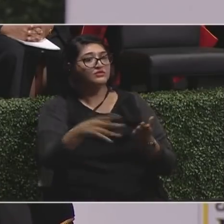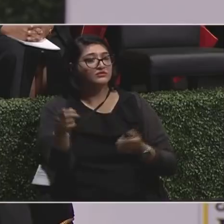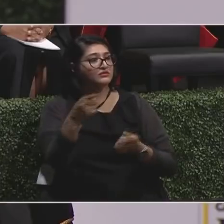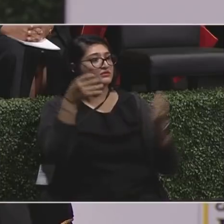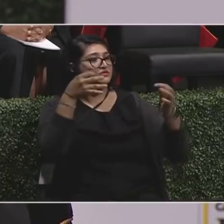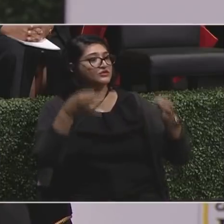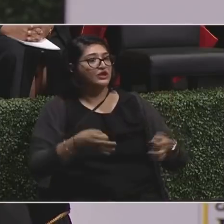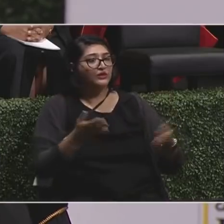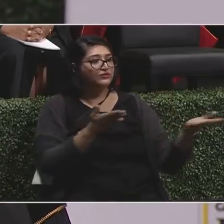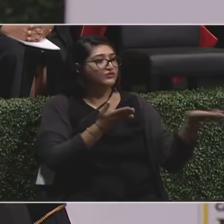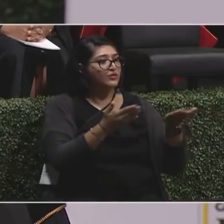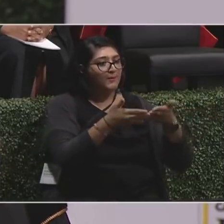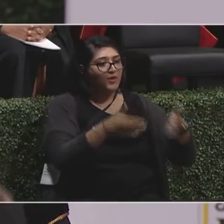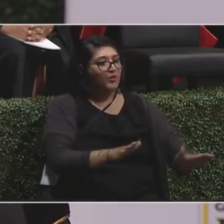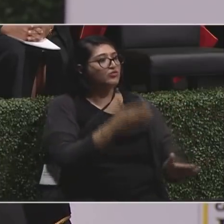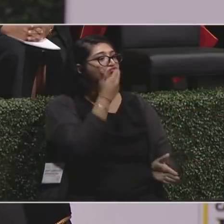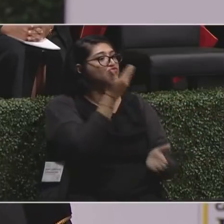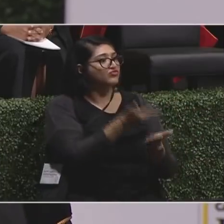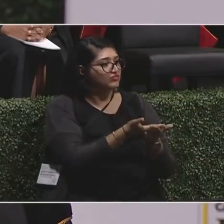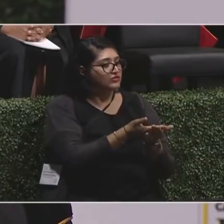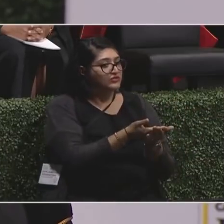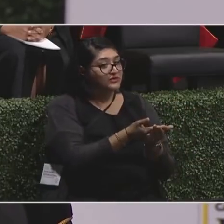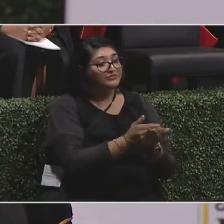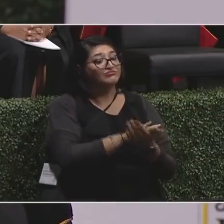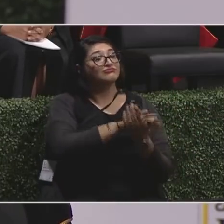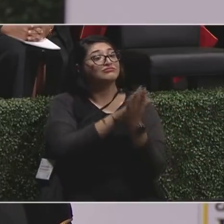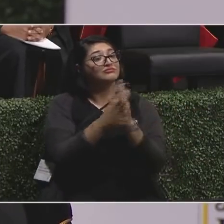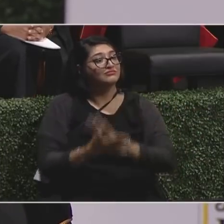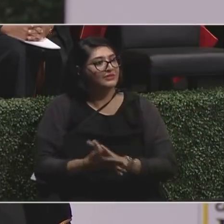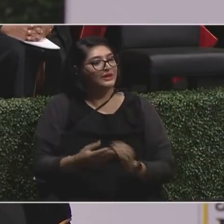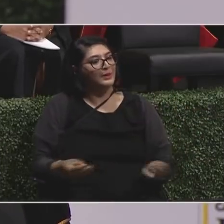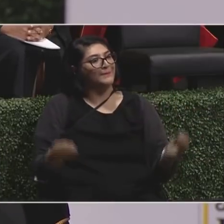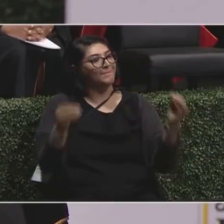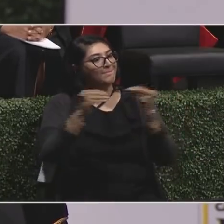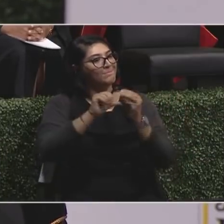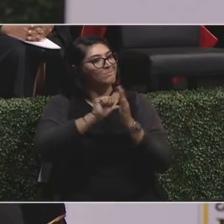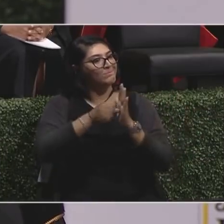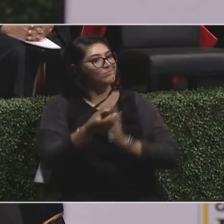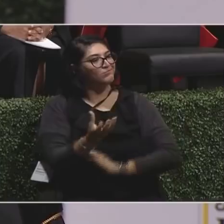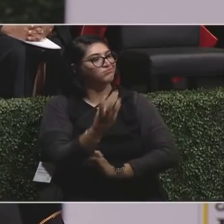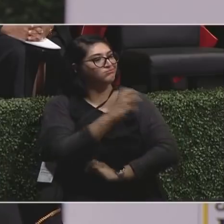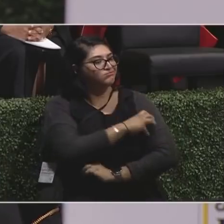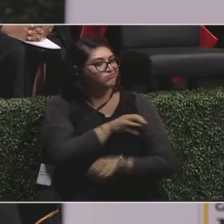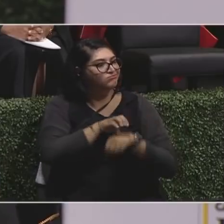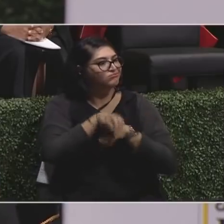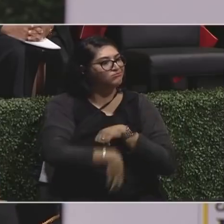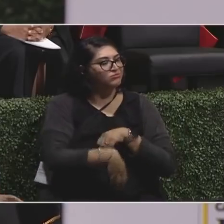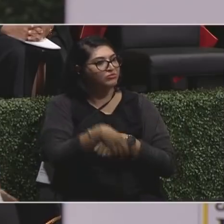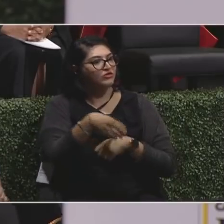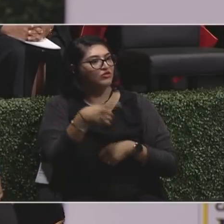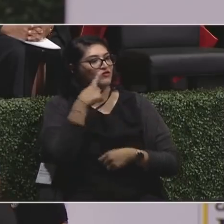AND THE VOICES OF STUDENTS DETERMINED TO SERVE THE PUBLIC GOOD BECAME AN EVEN